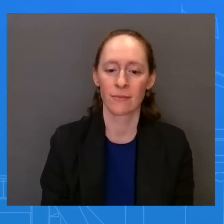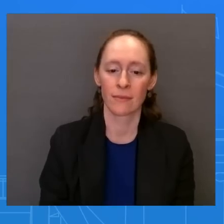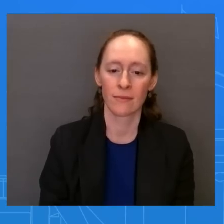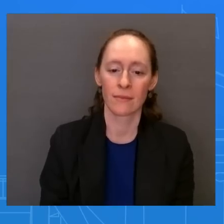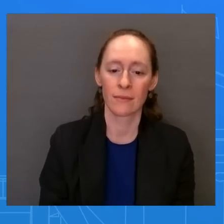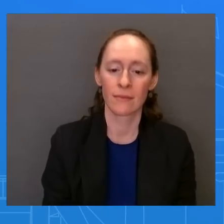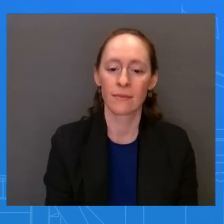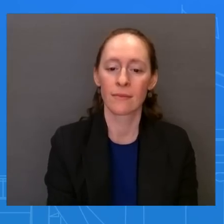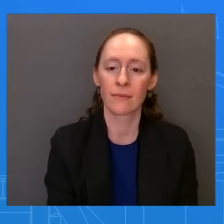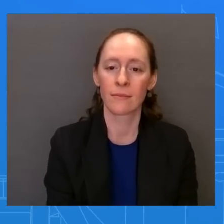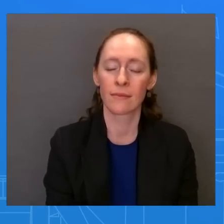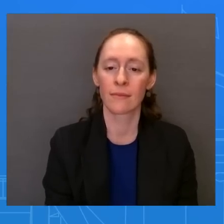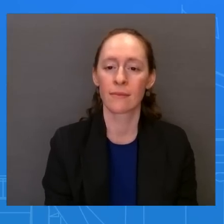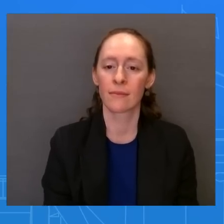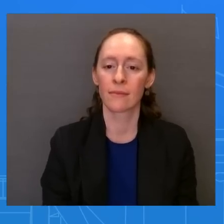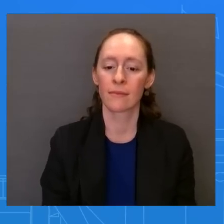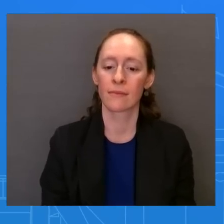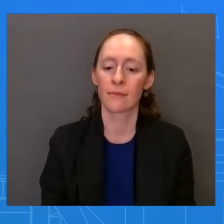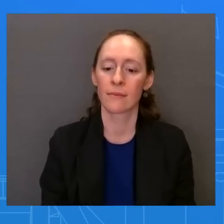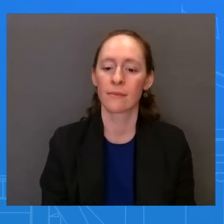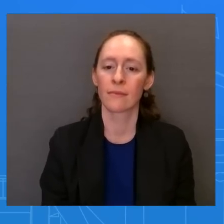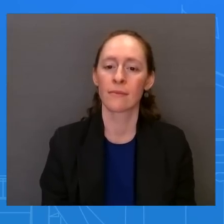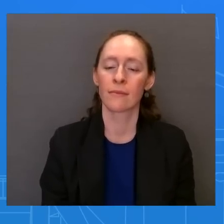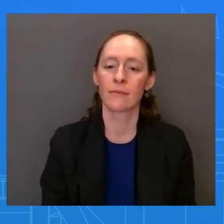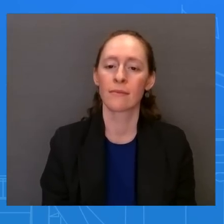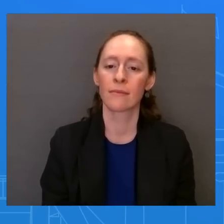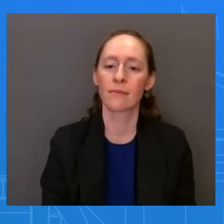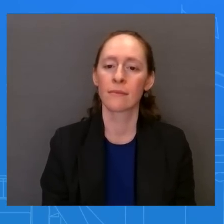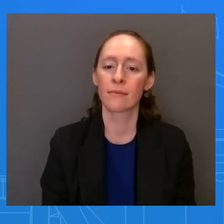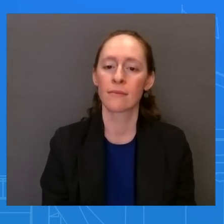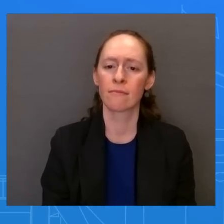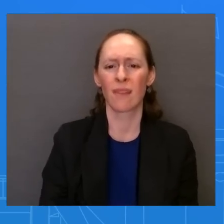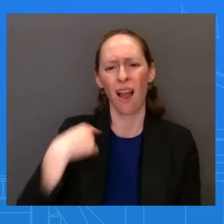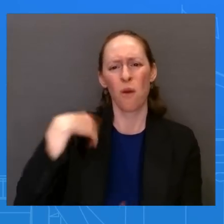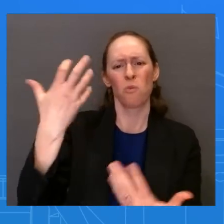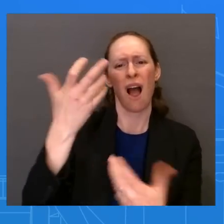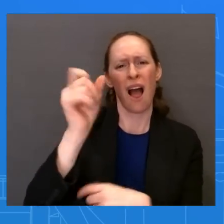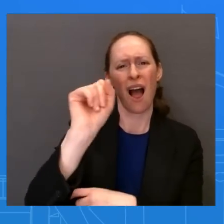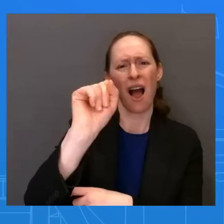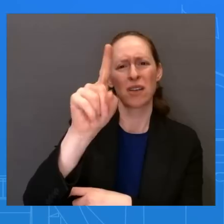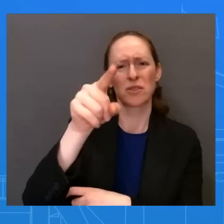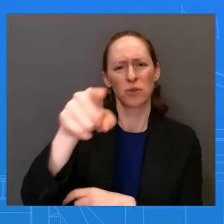Just a few days ago -- an absolutely horrific story -- a Catholic priest in his rectory early Sunday morning